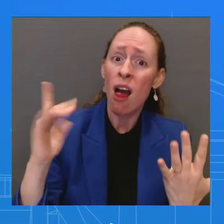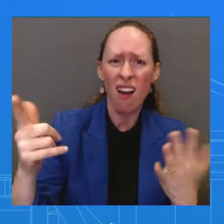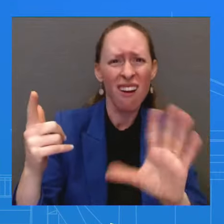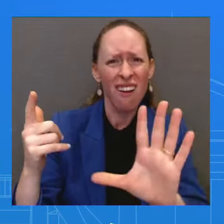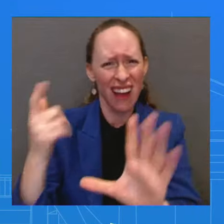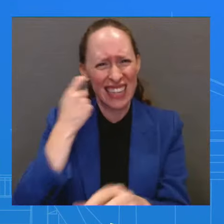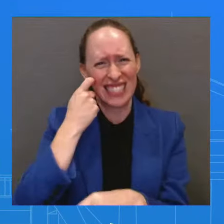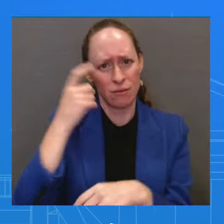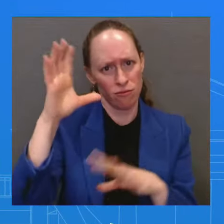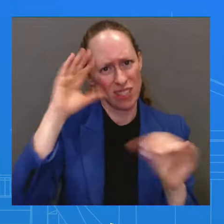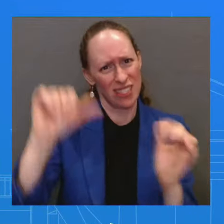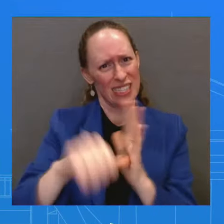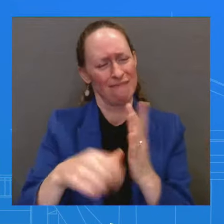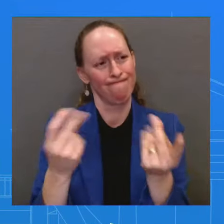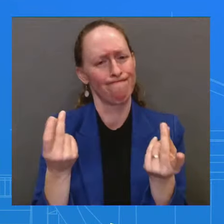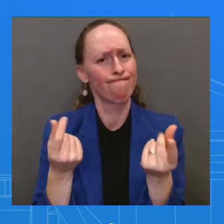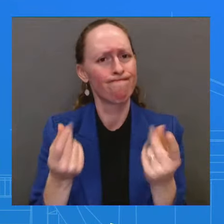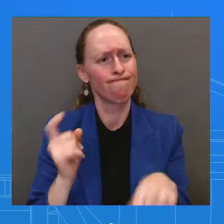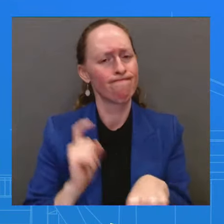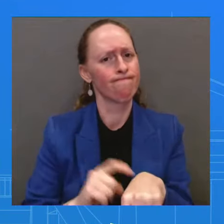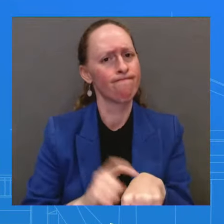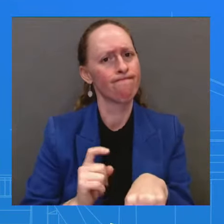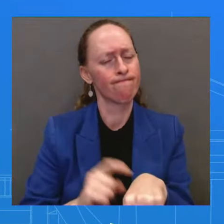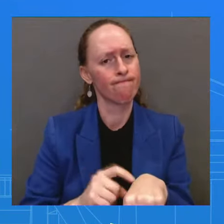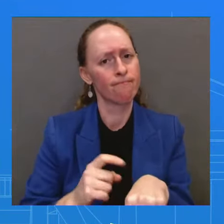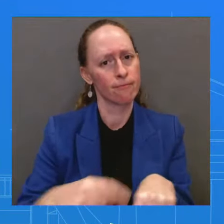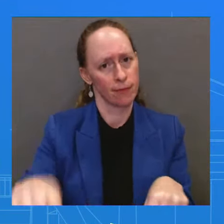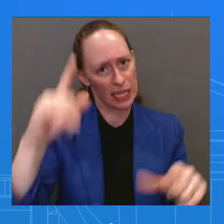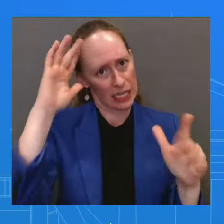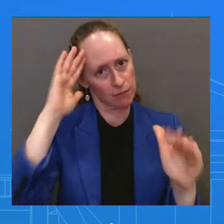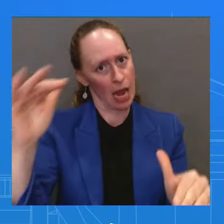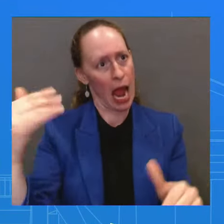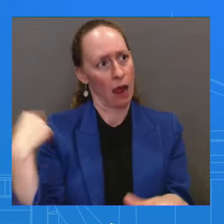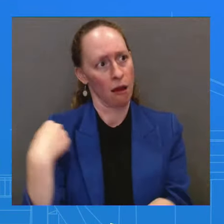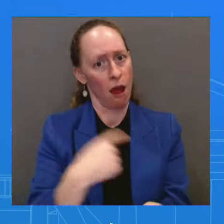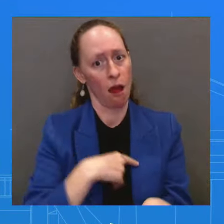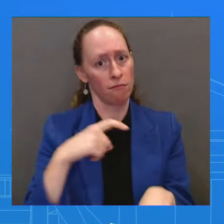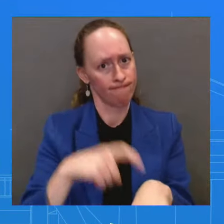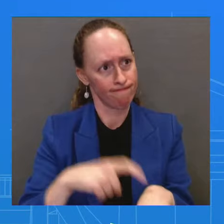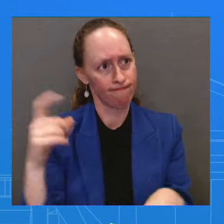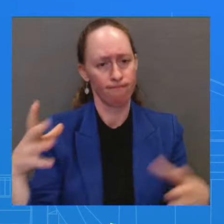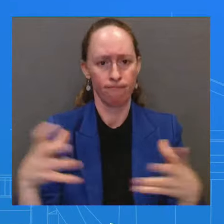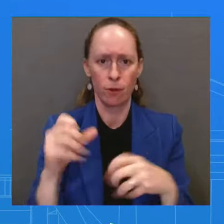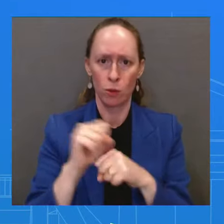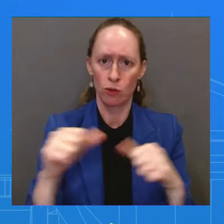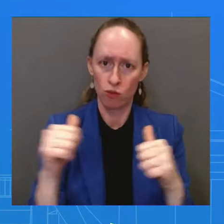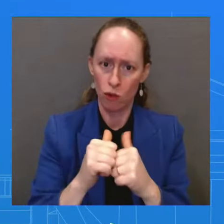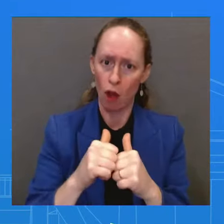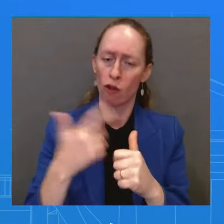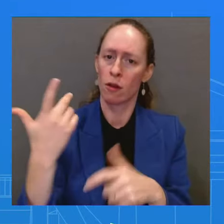that puts the issues affecting their lives front and center -- as President Biden did yesterday with more action